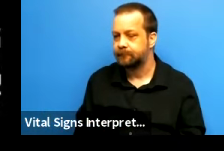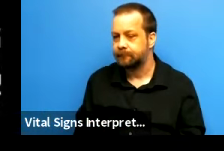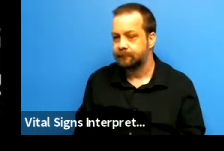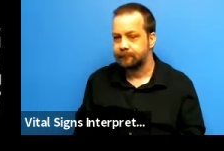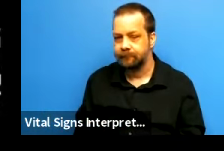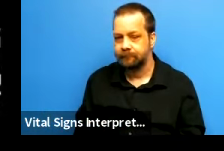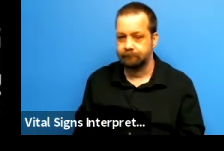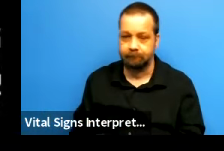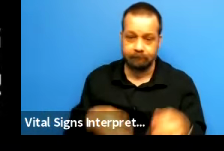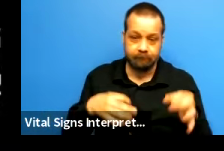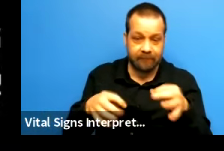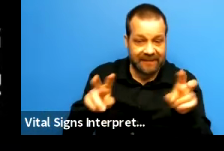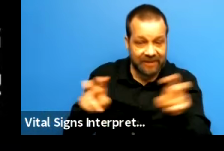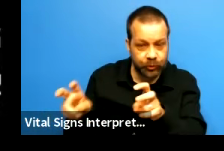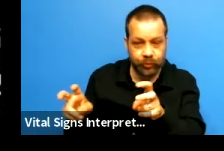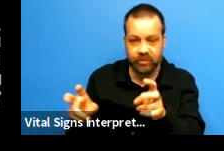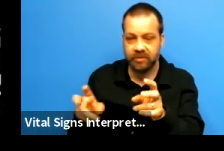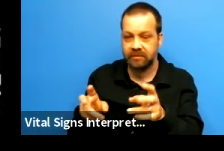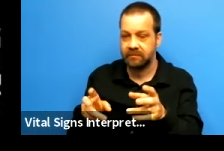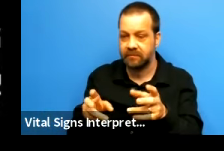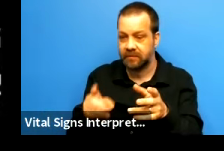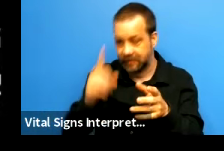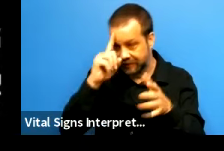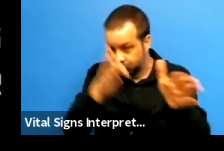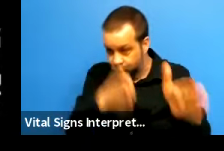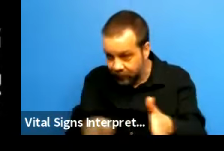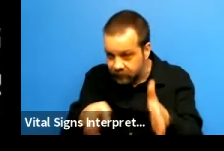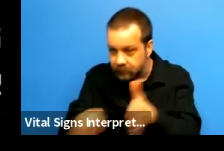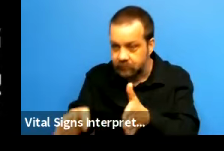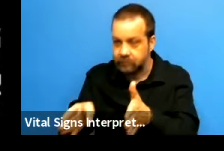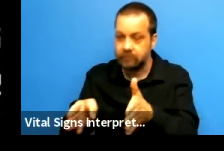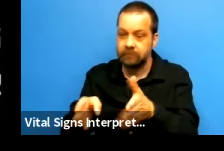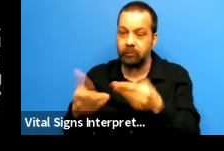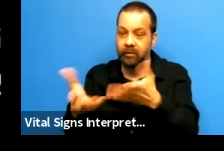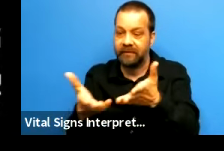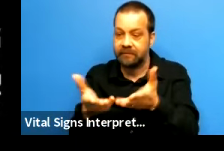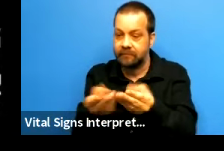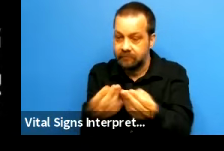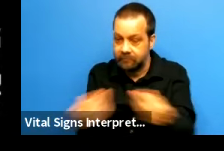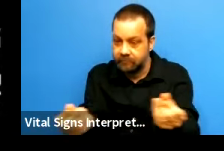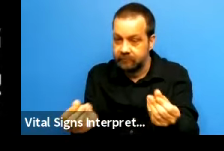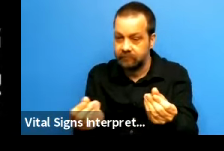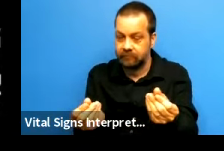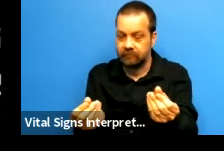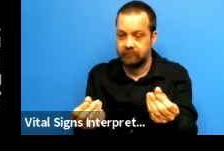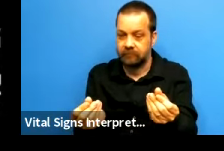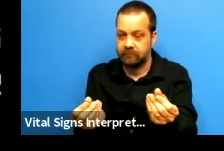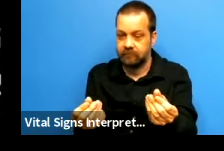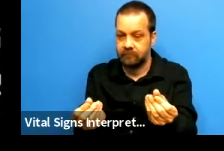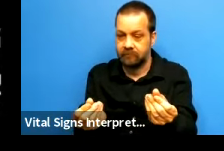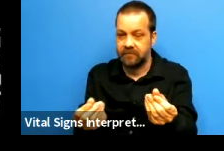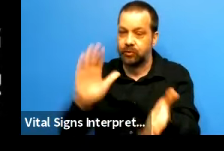We're going to share strategies and resources to prevent and reduce virus transmission,